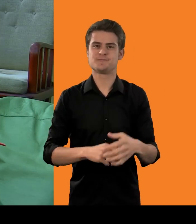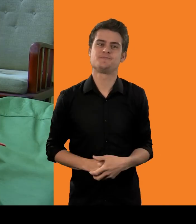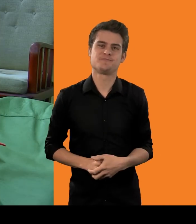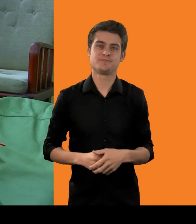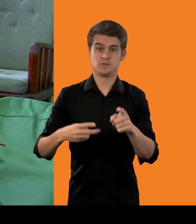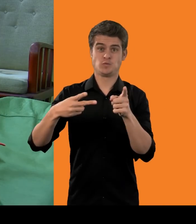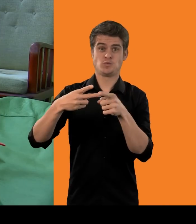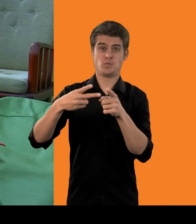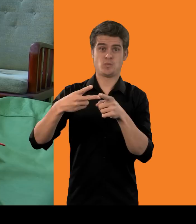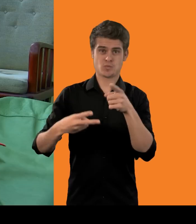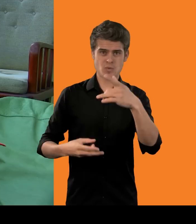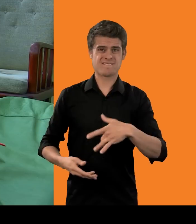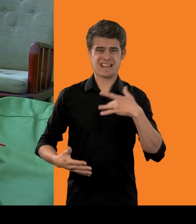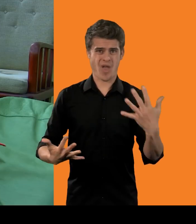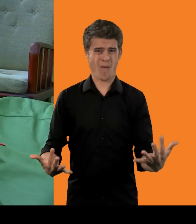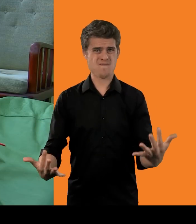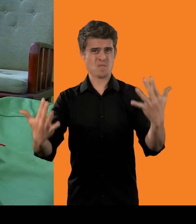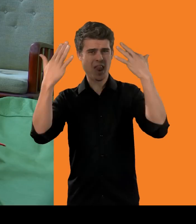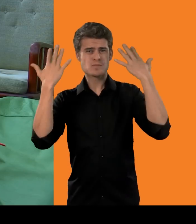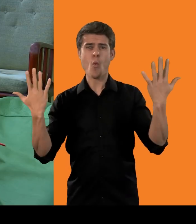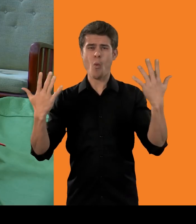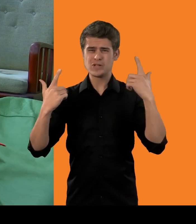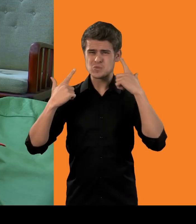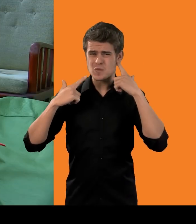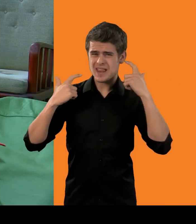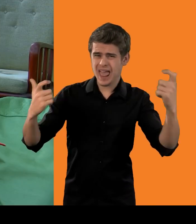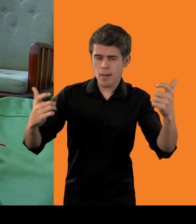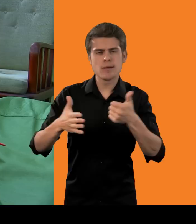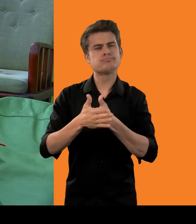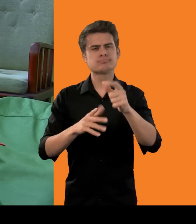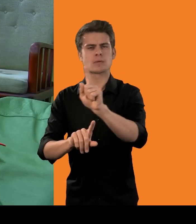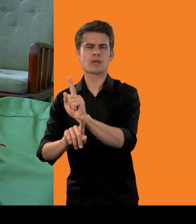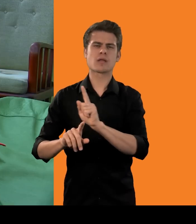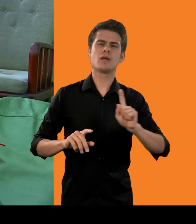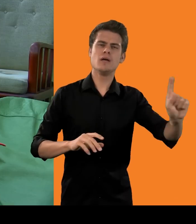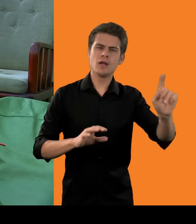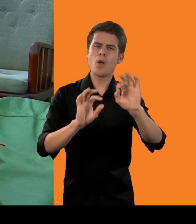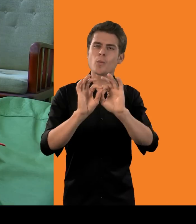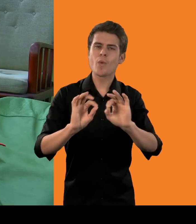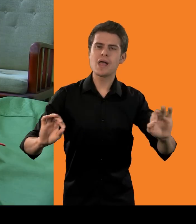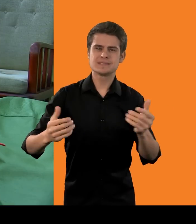Number two, if you ever feel overwhelmed or it’s too loud always go somewhere quiet